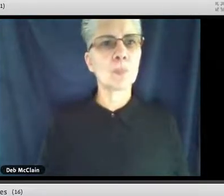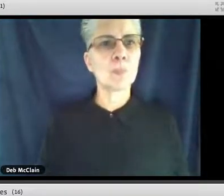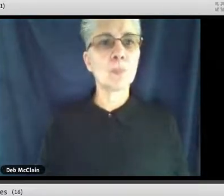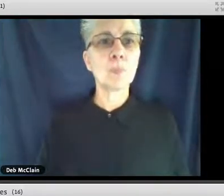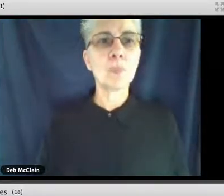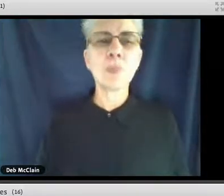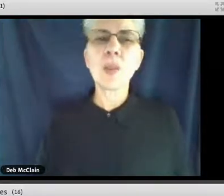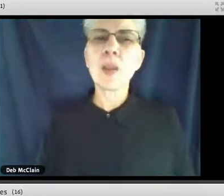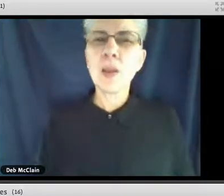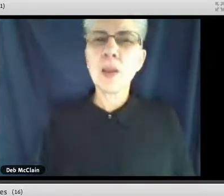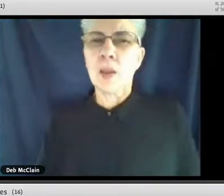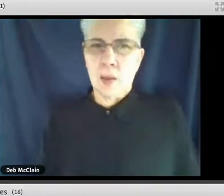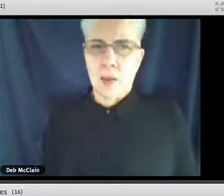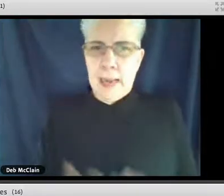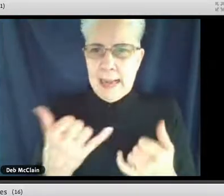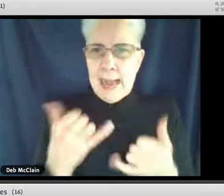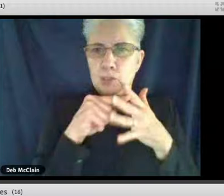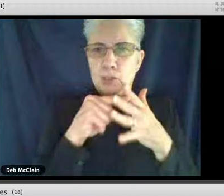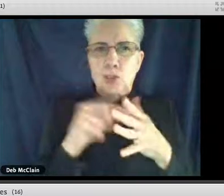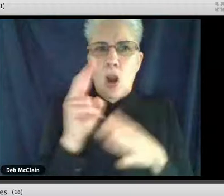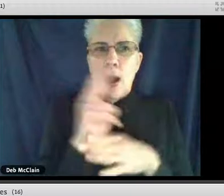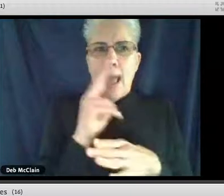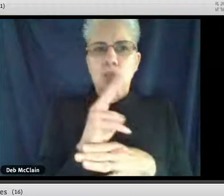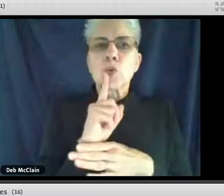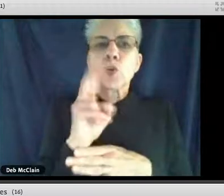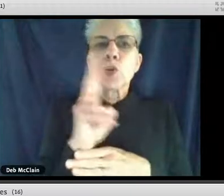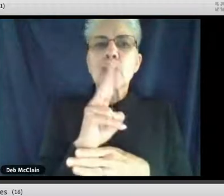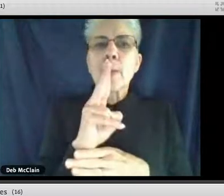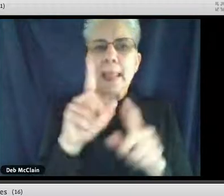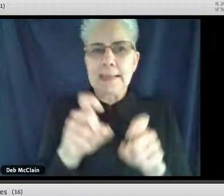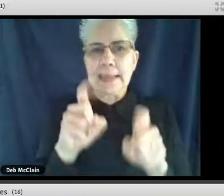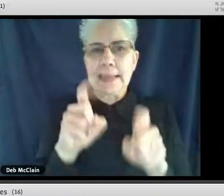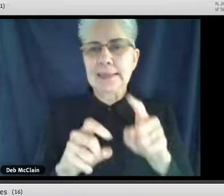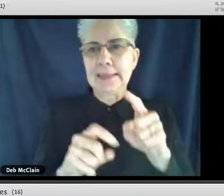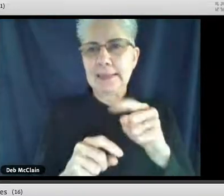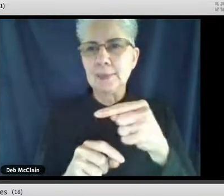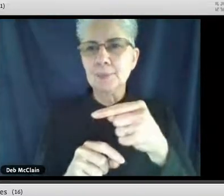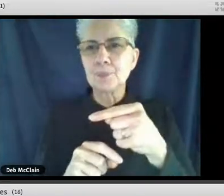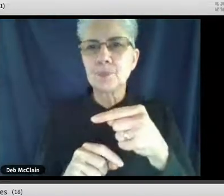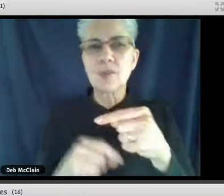So we're going to jump into actual usability testing. There are four things you need to think about